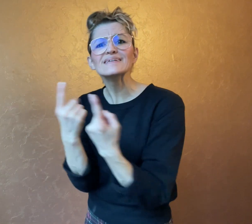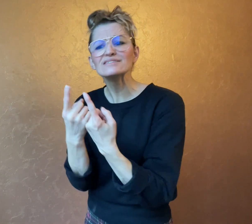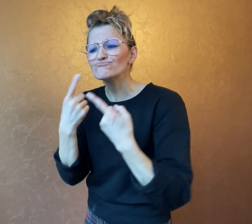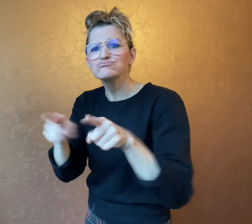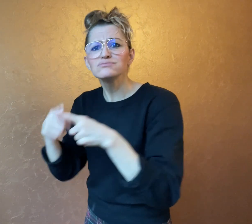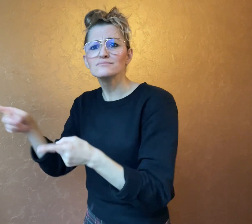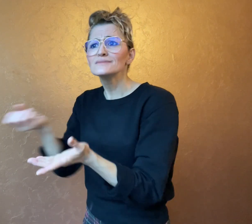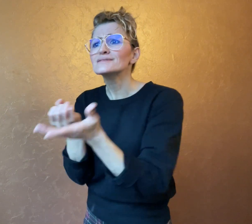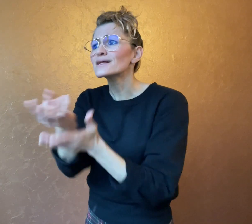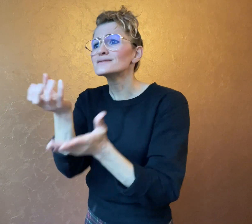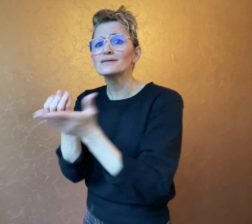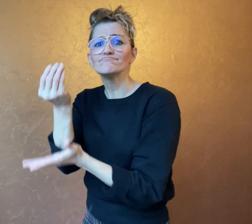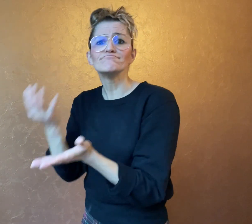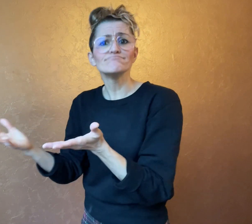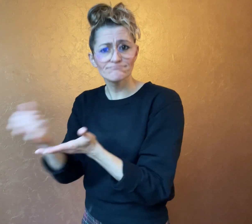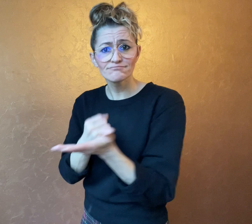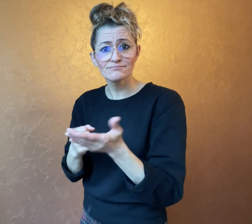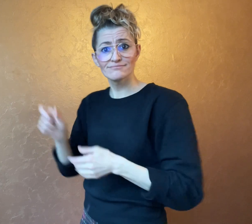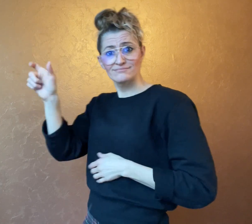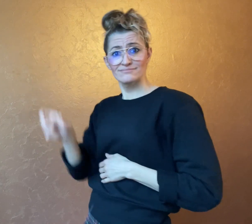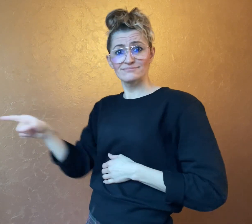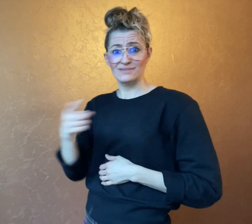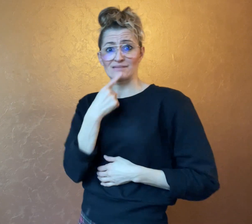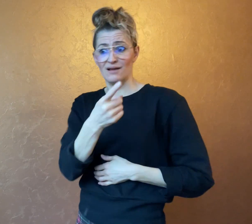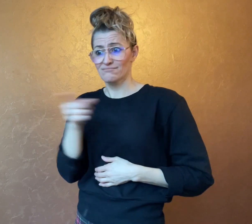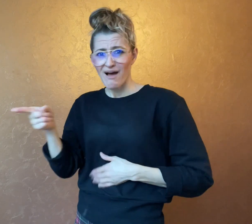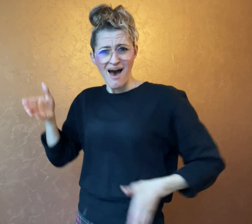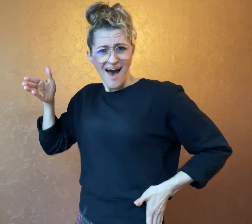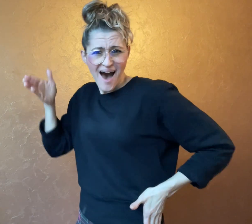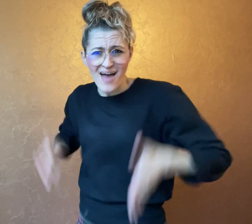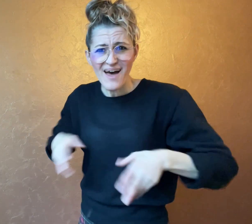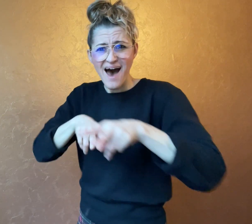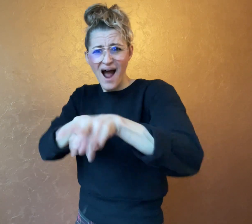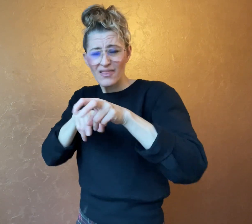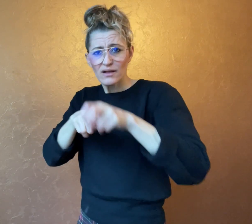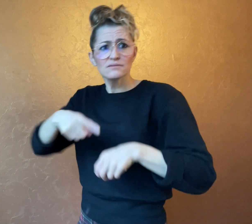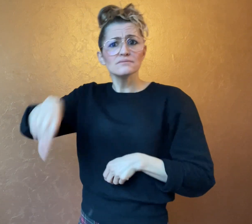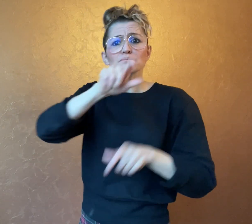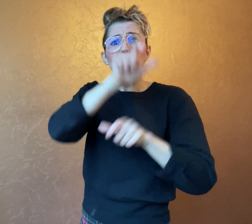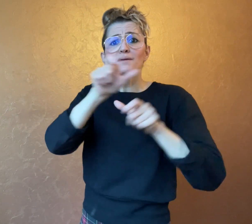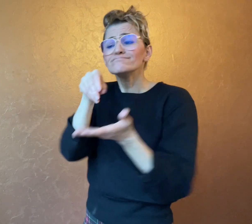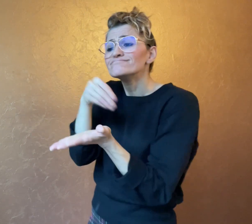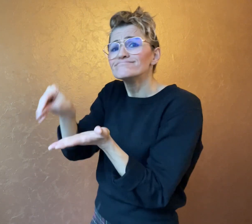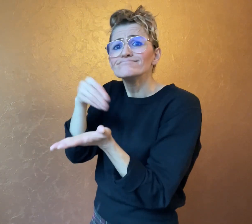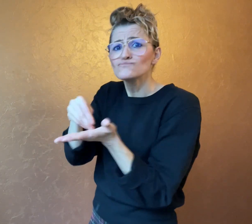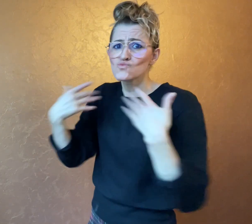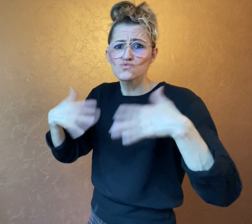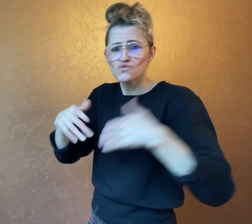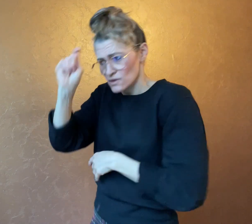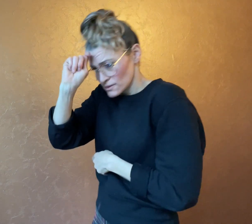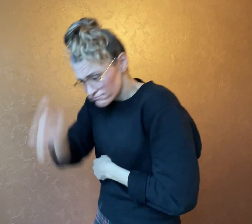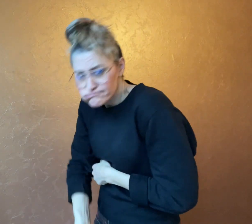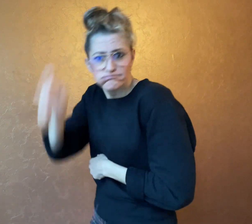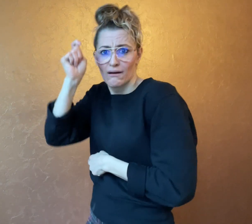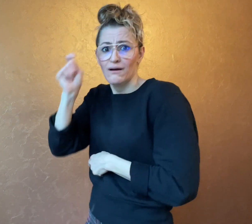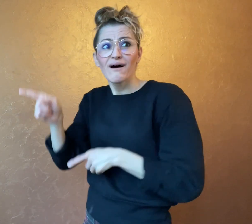from his customers than from the government as an athlete.